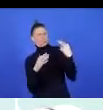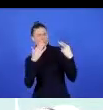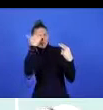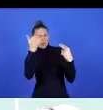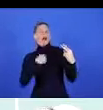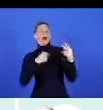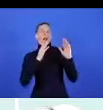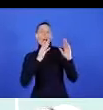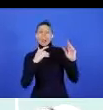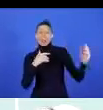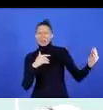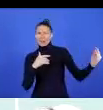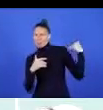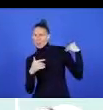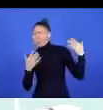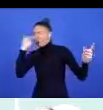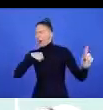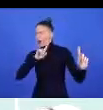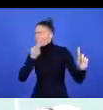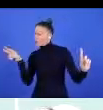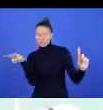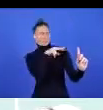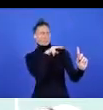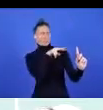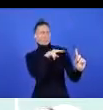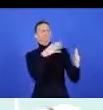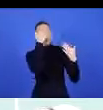schools without shadow teachers. They would then know why if